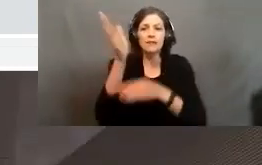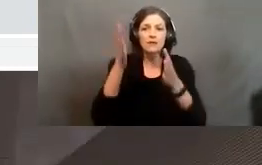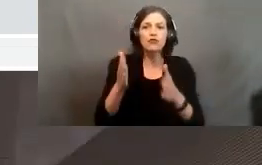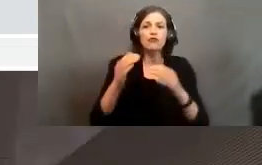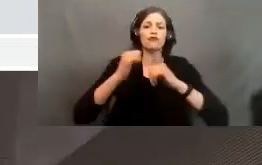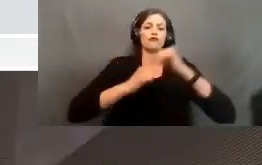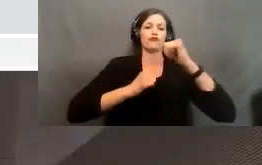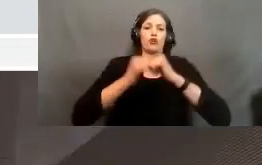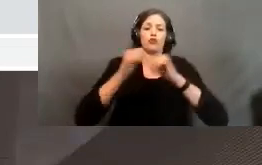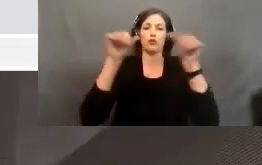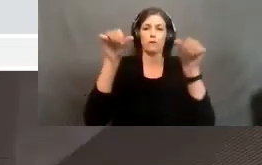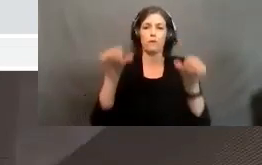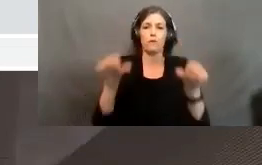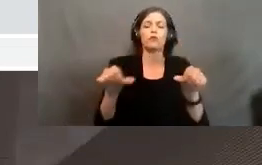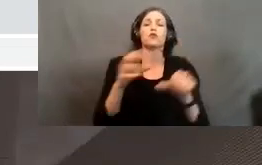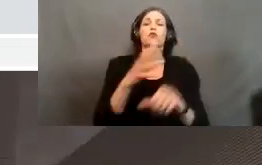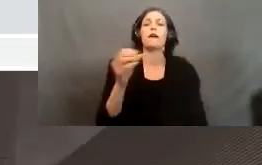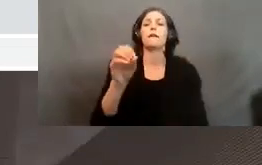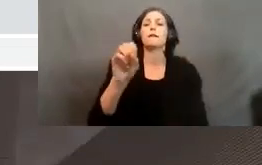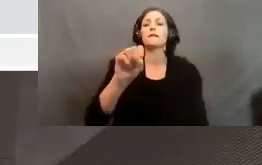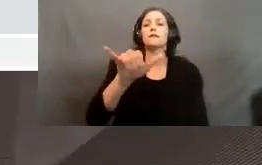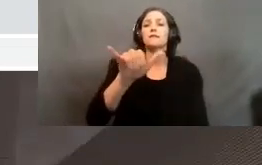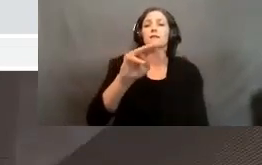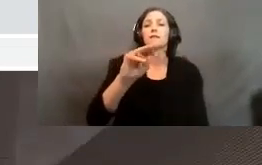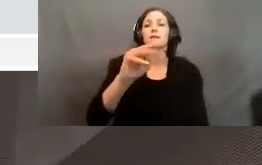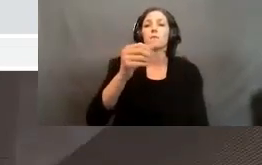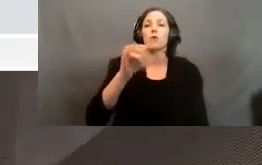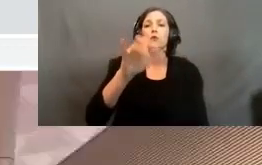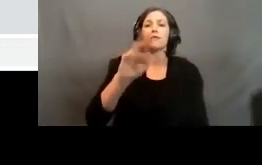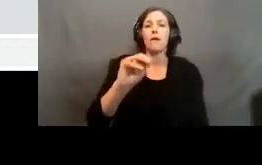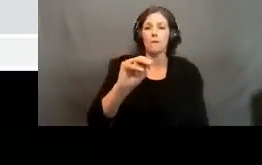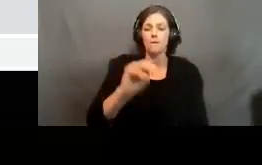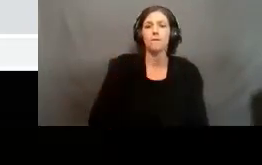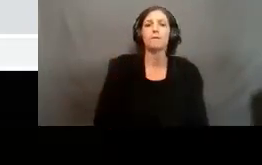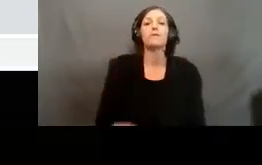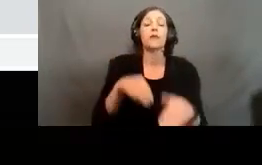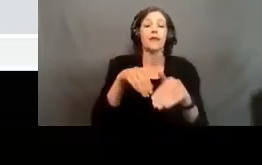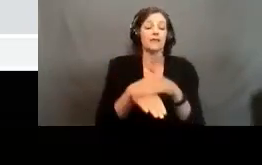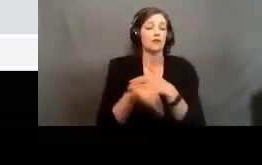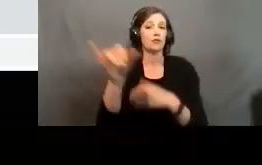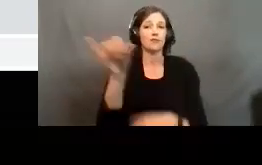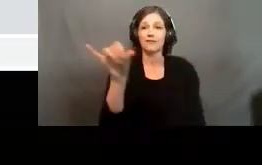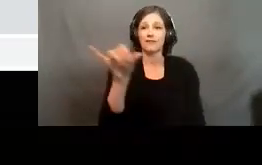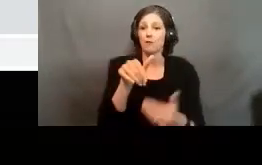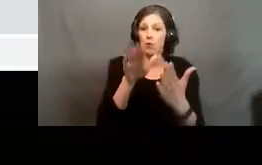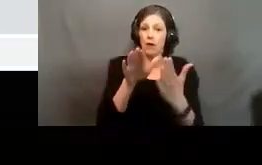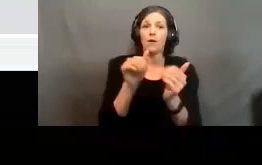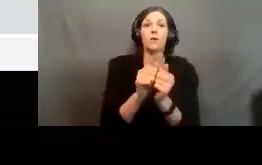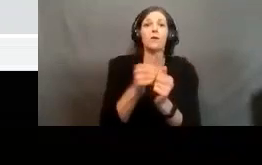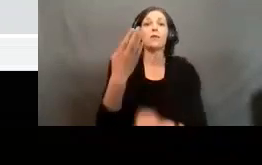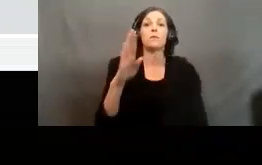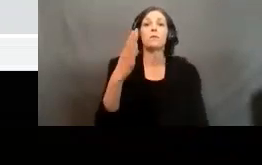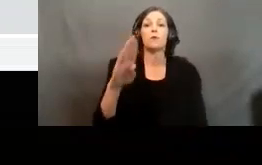and symposia. We will enter the 12:33:39 session the same way with the blue plate button. 12:33:44 This is going